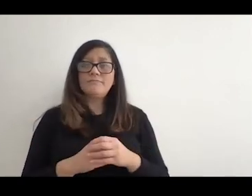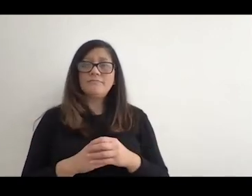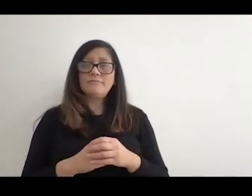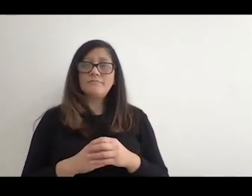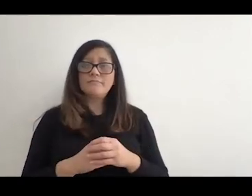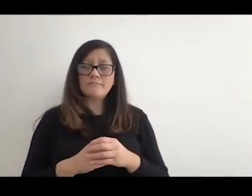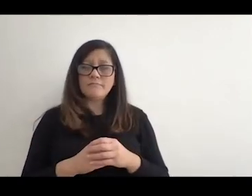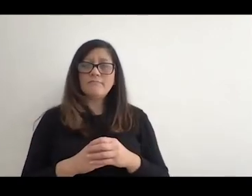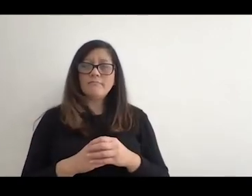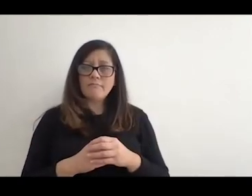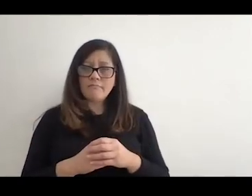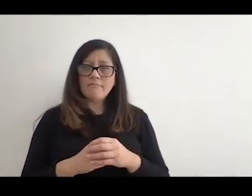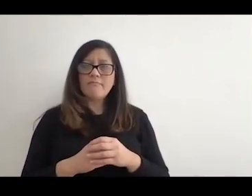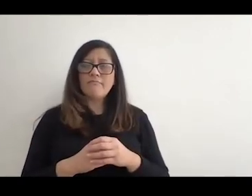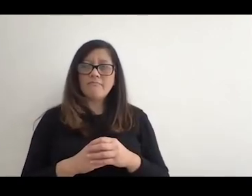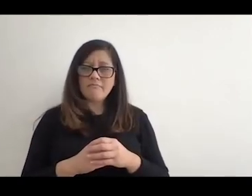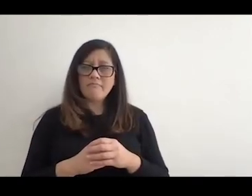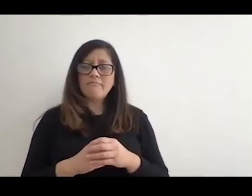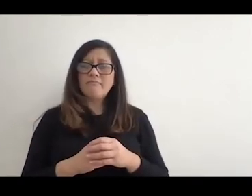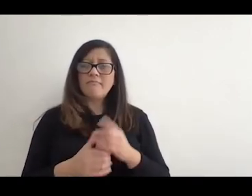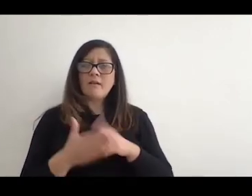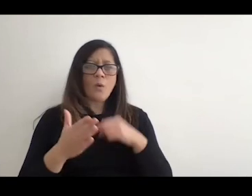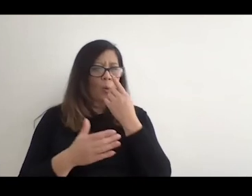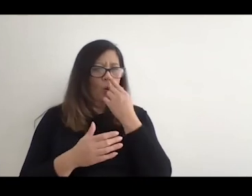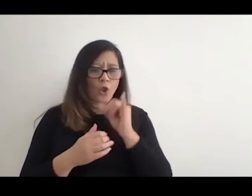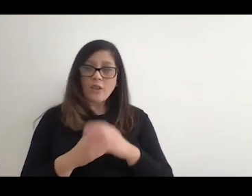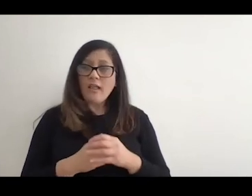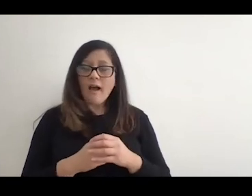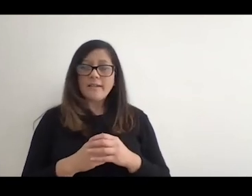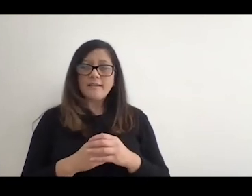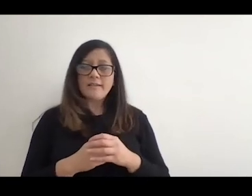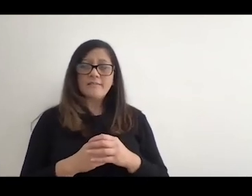art and science of styling, which is what stylist use all over the